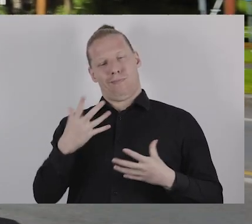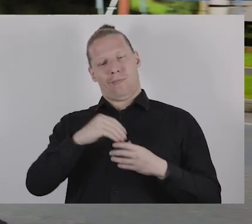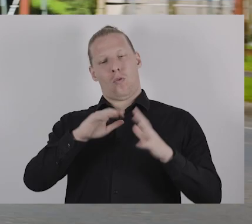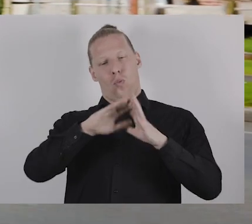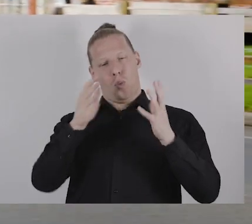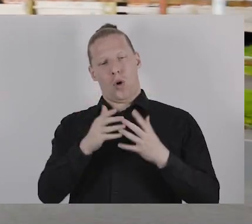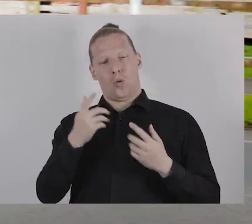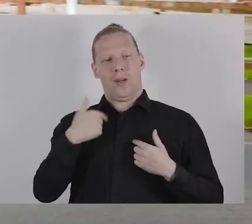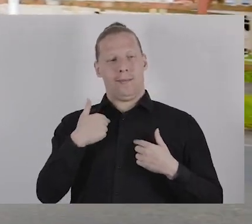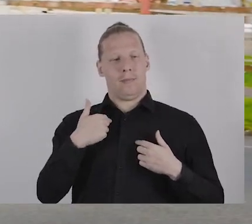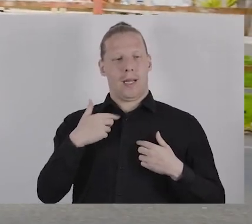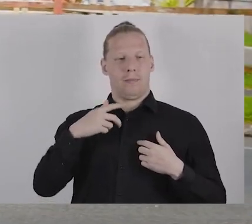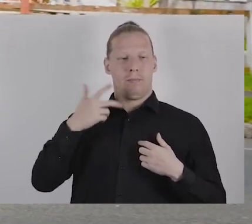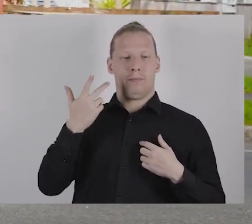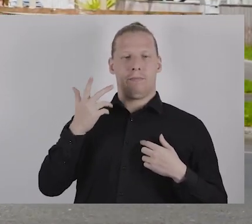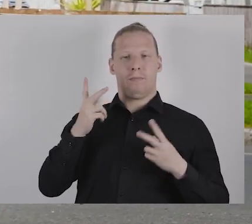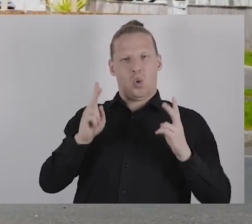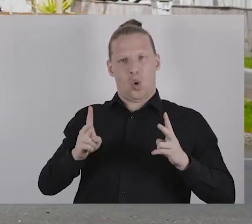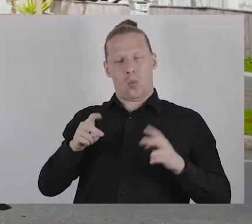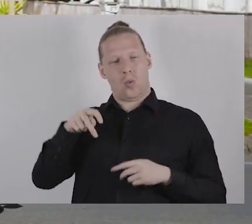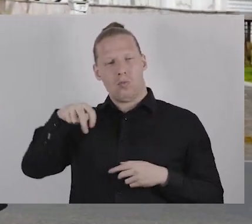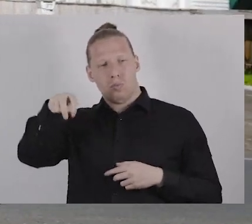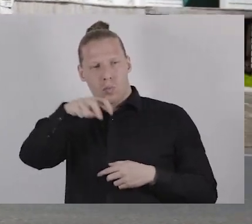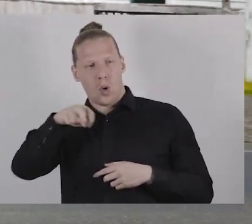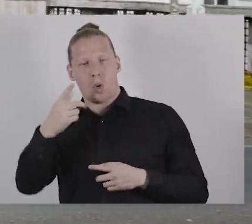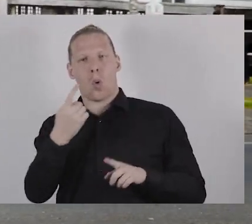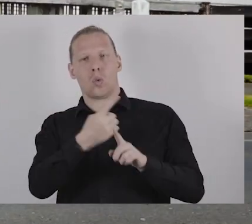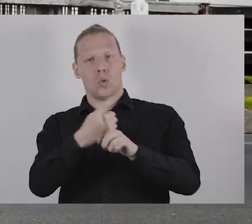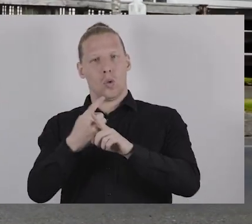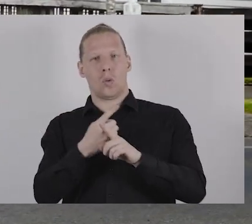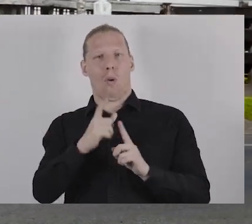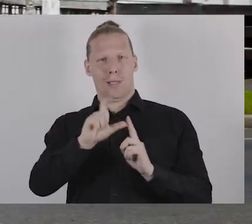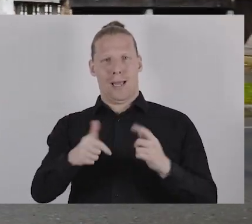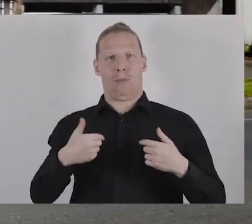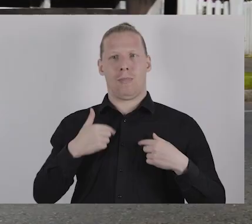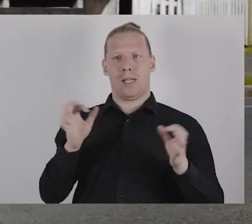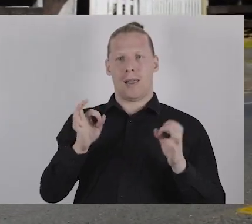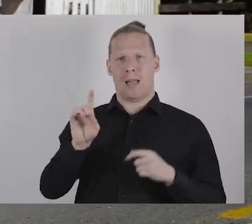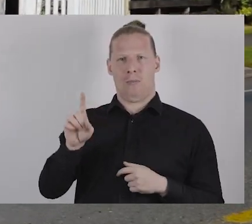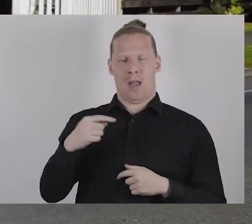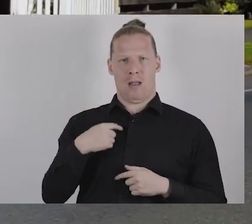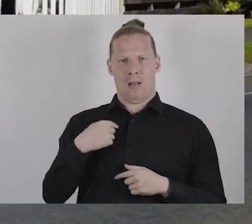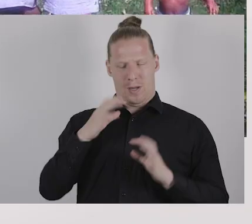just because you walk and talk and, you know, you're— you're... you're not disabled.